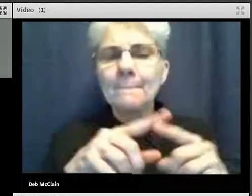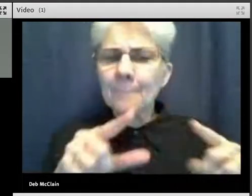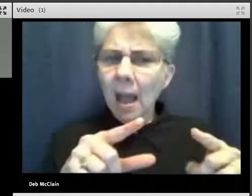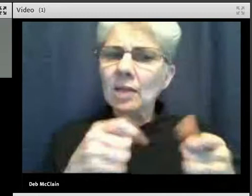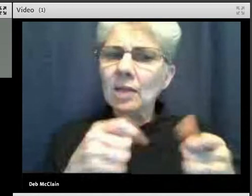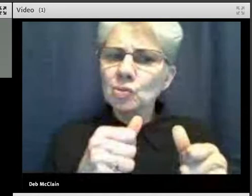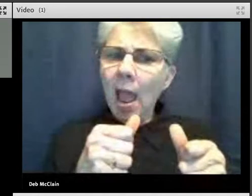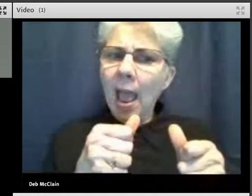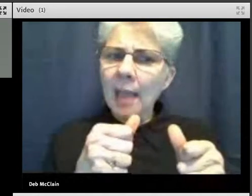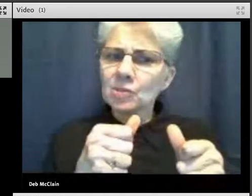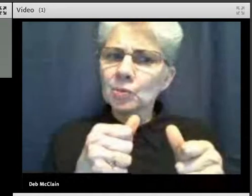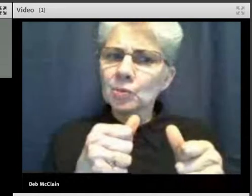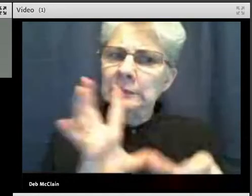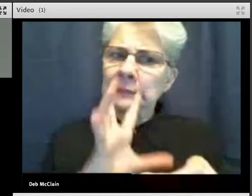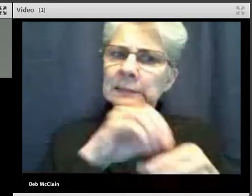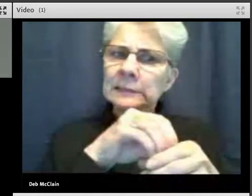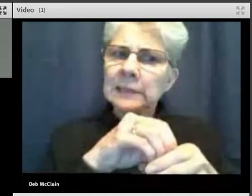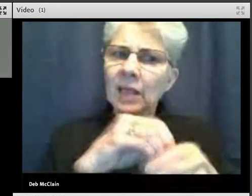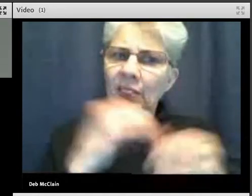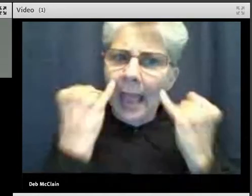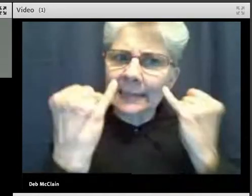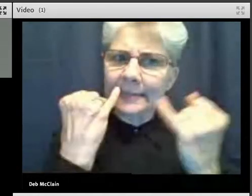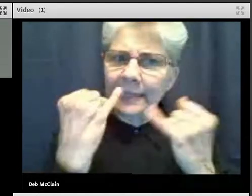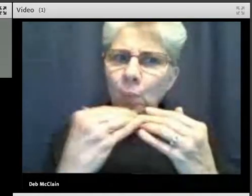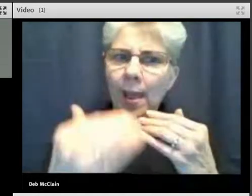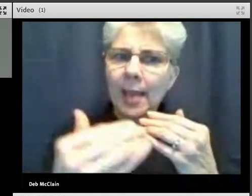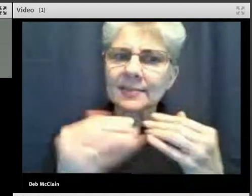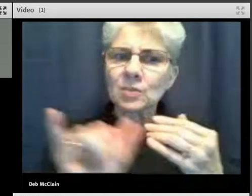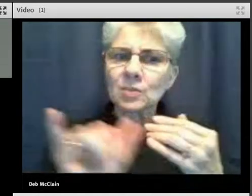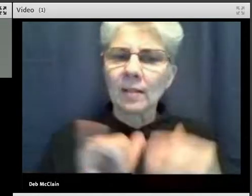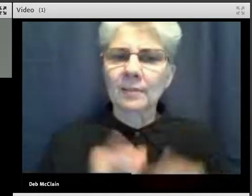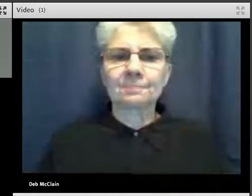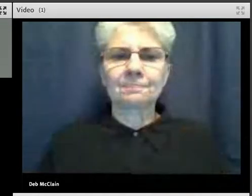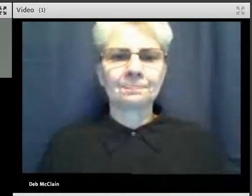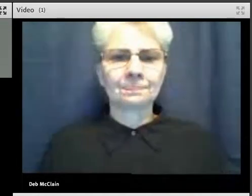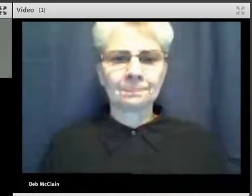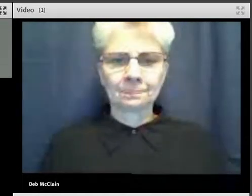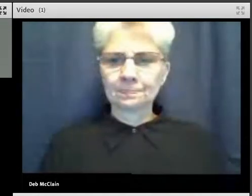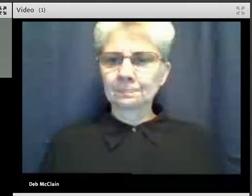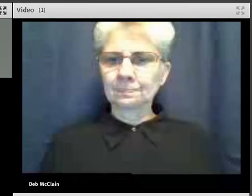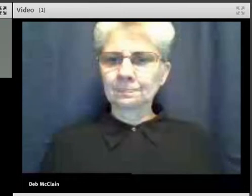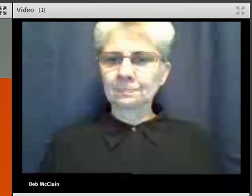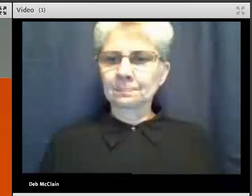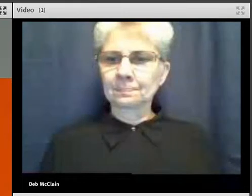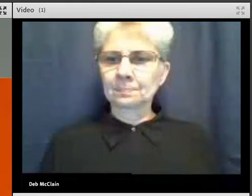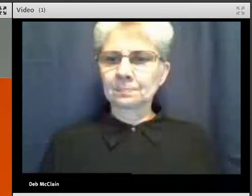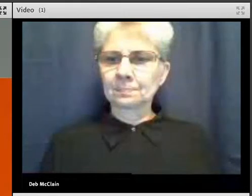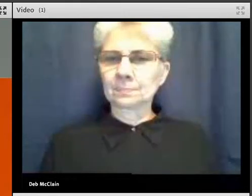I'm not going to put in a bunch of stuff, but kind of trying to bring in the the sort of idea of the rest of it as well.